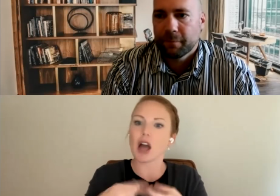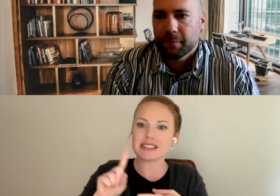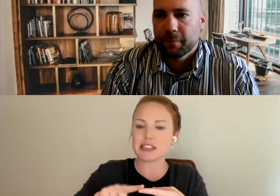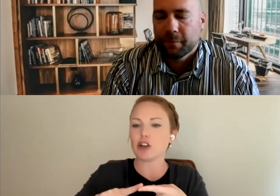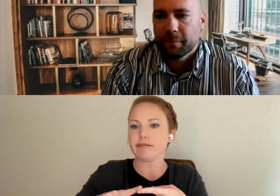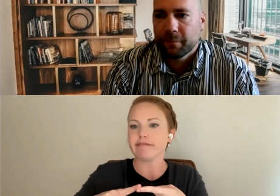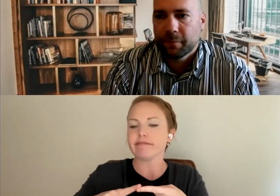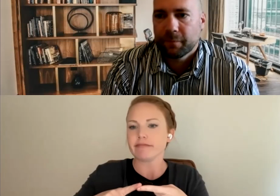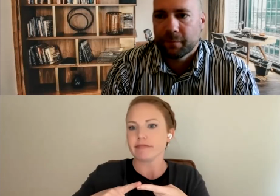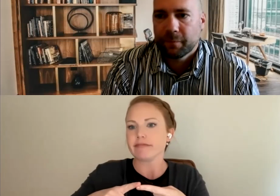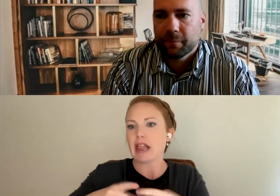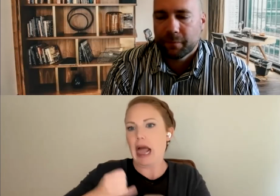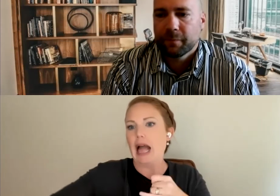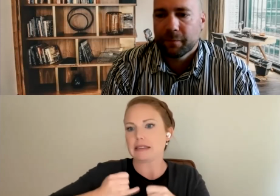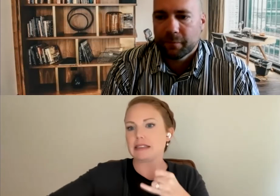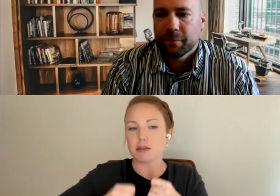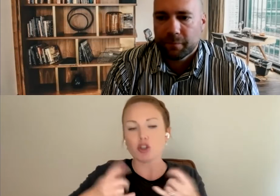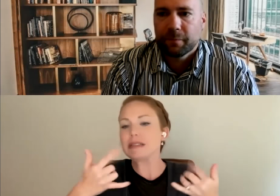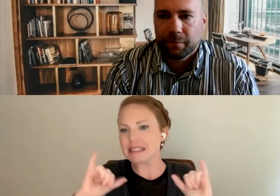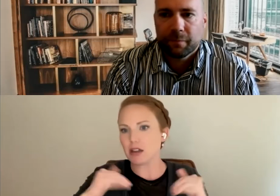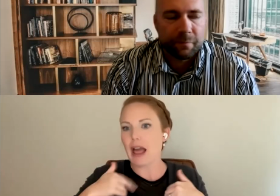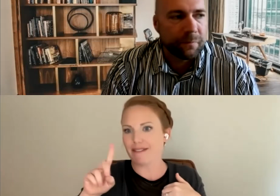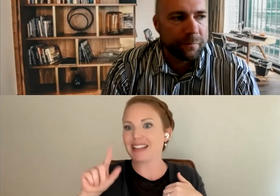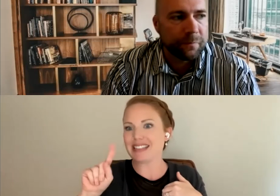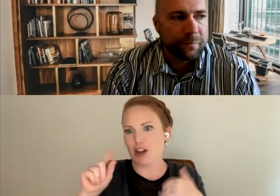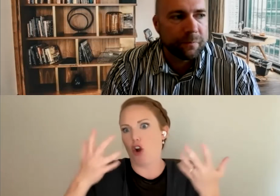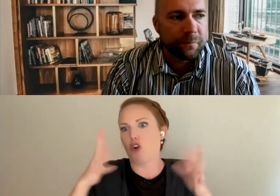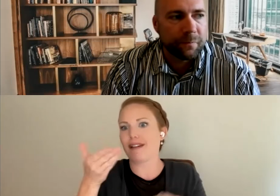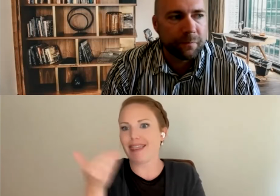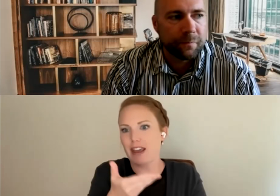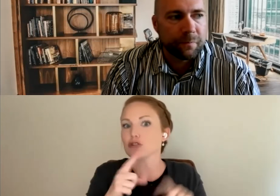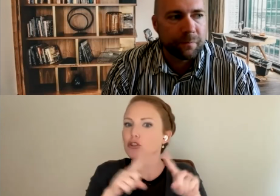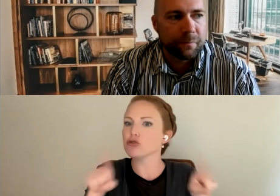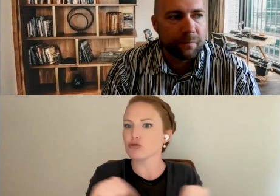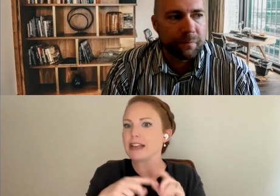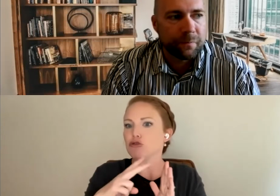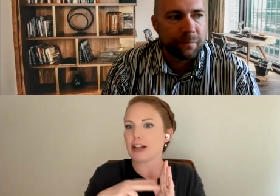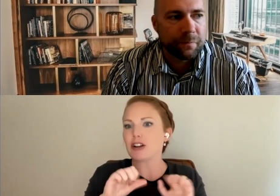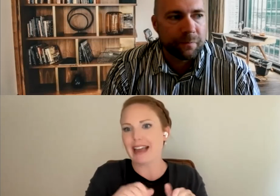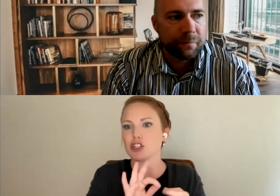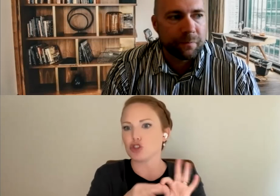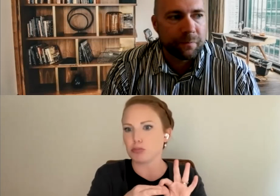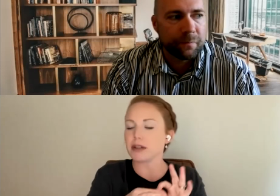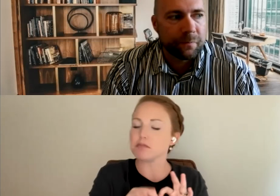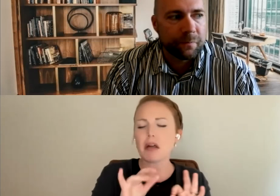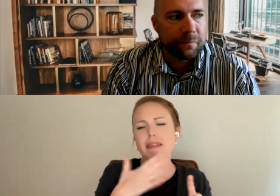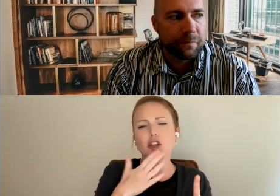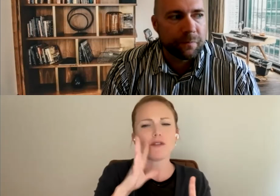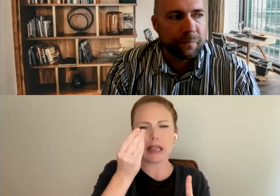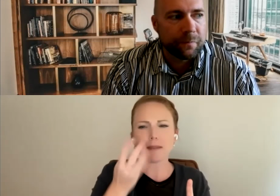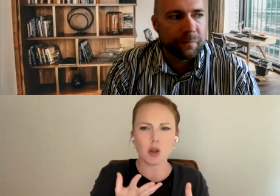those cases but that you still have the data included, so thank you for for saying that.